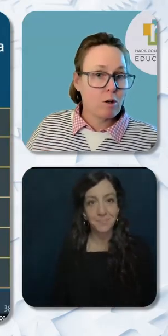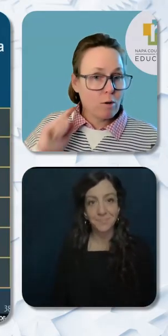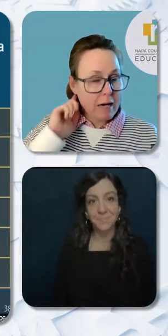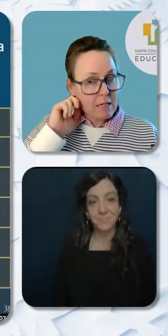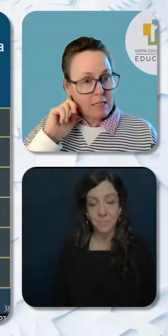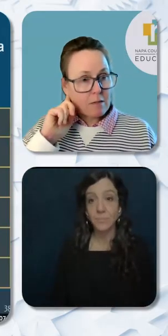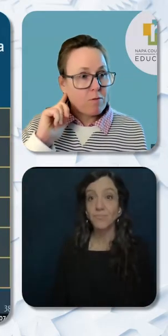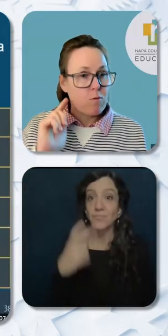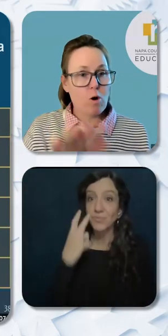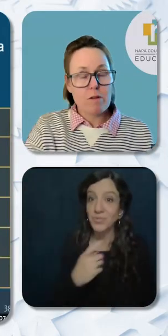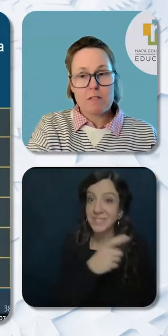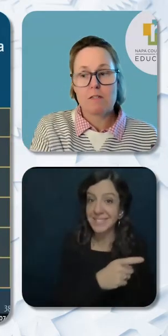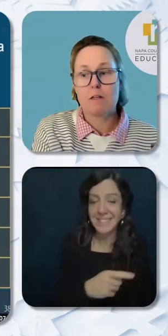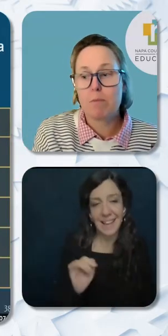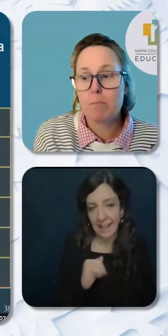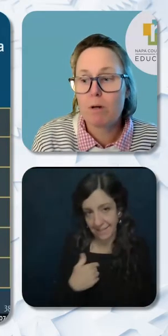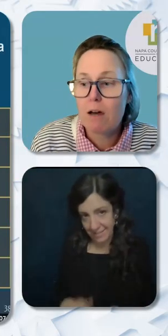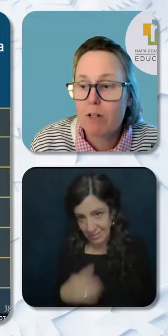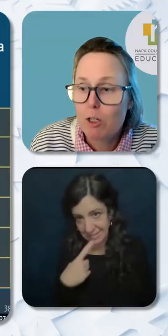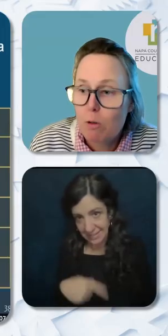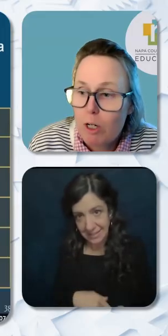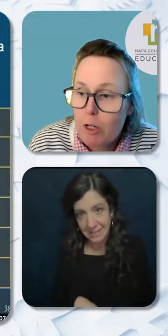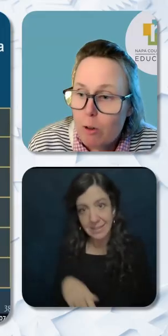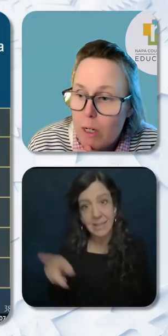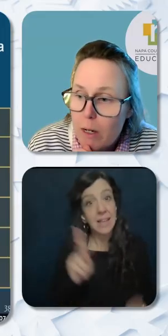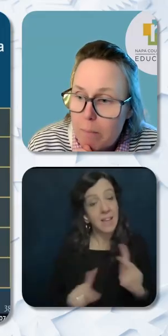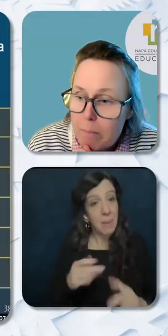Okay, so, as I said before, this is if people have a QR code,